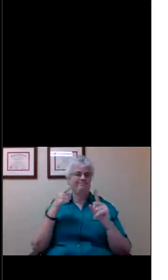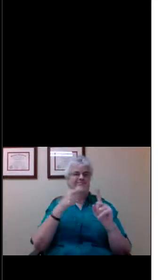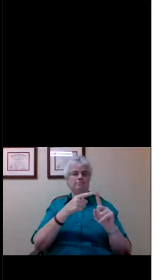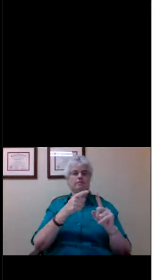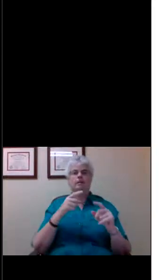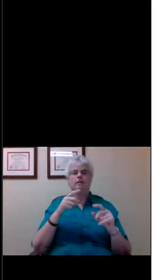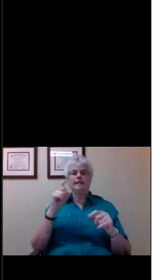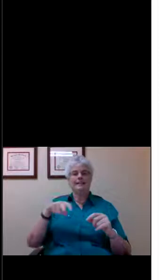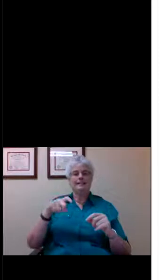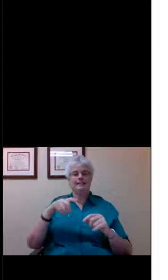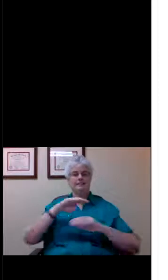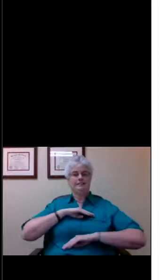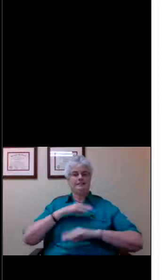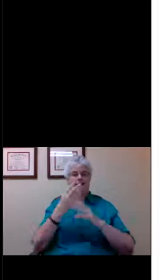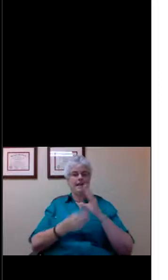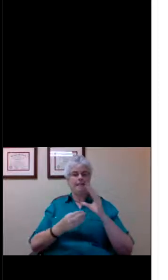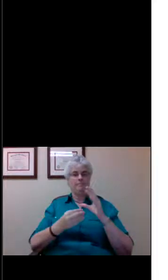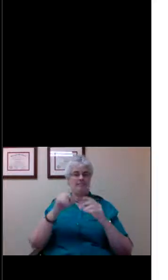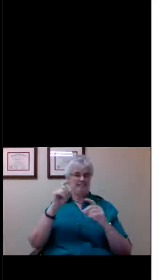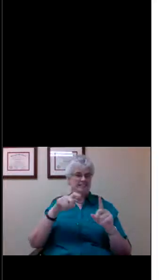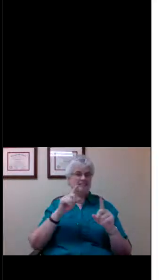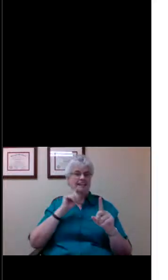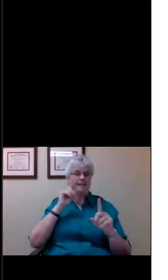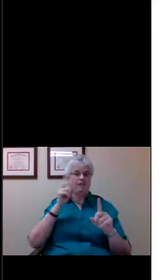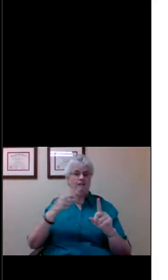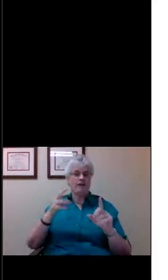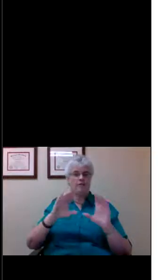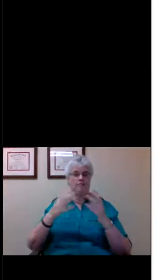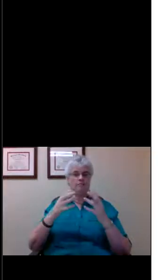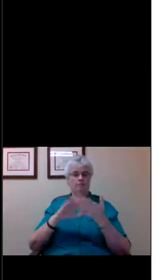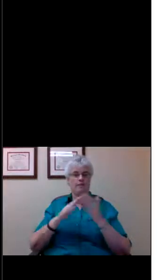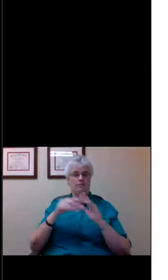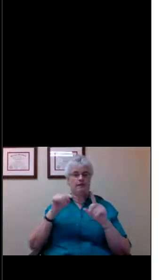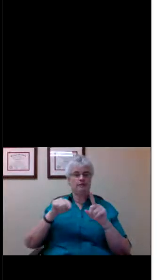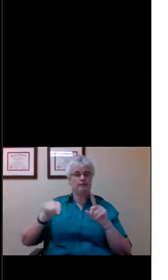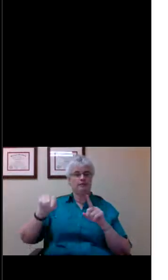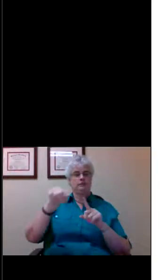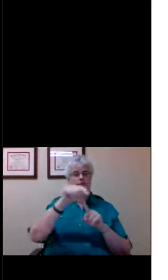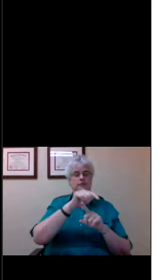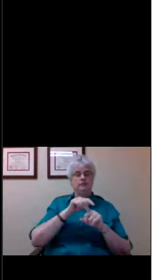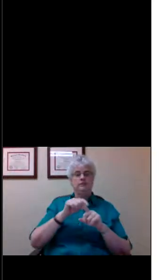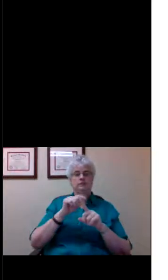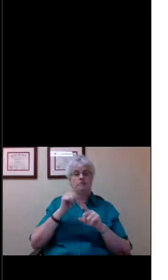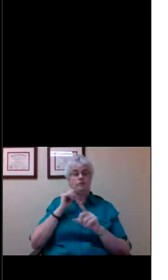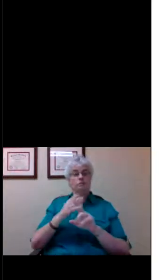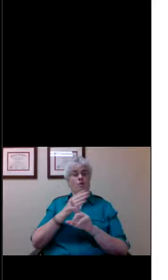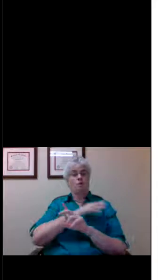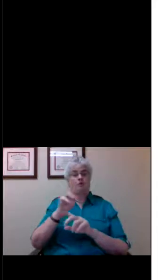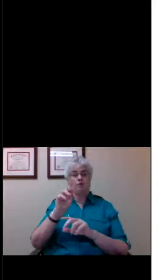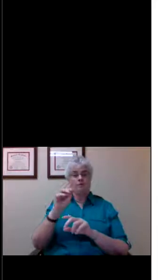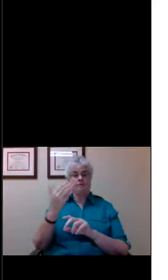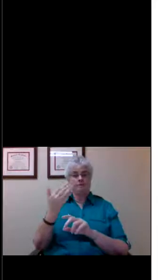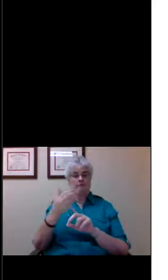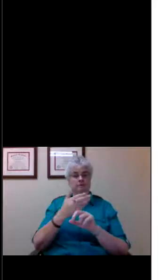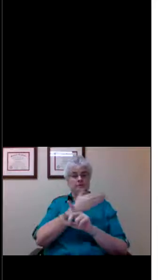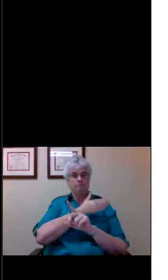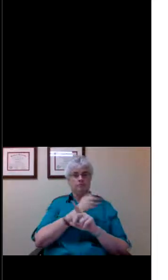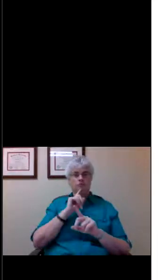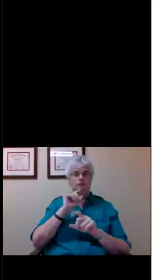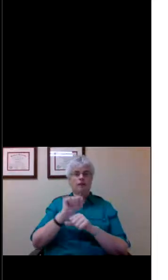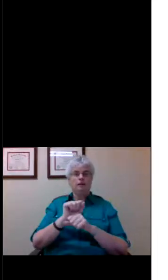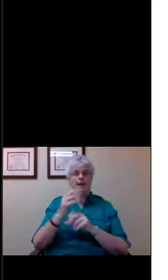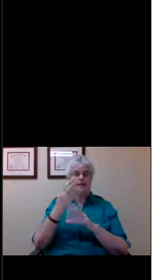services that- to address any of the needs and gaps that are serving our Deaf